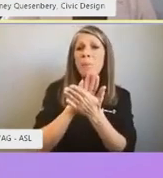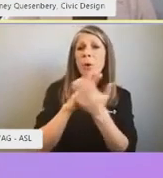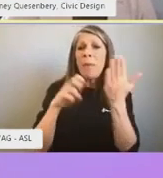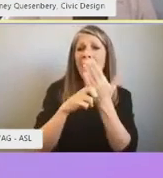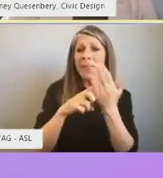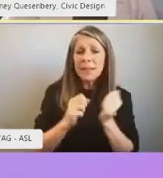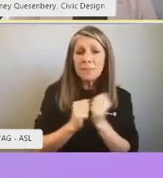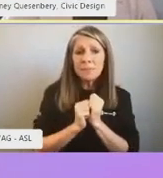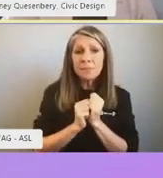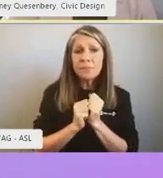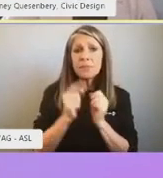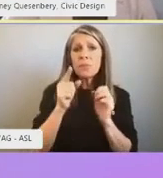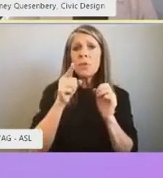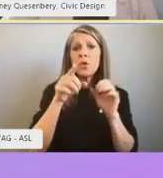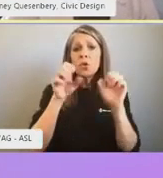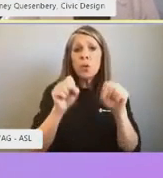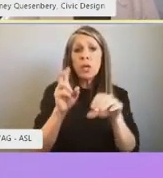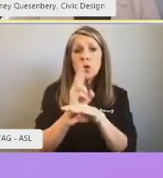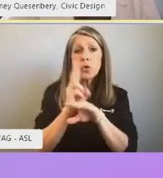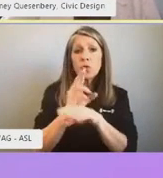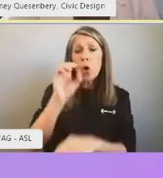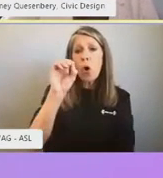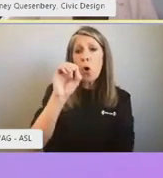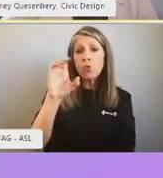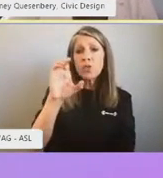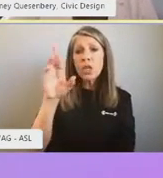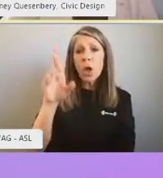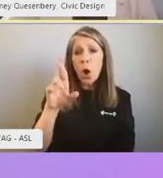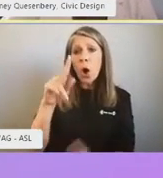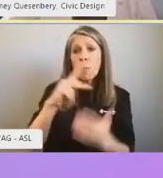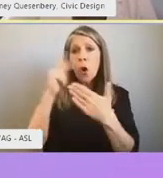ballot. We also began looking at what makes more accessible paper ballots. Can you make a paper ballot that you could